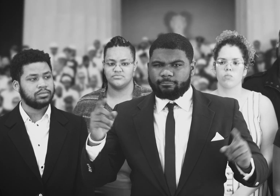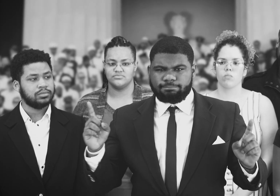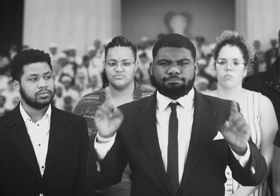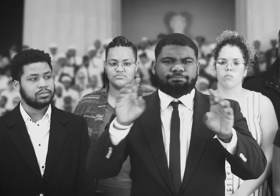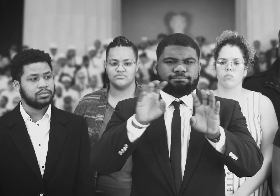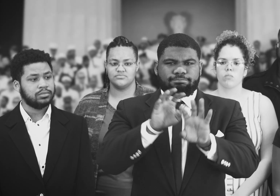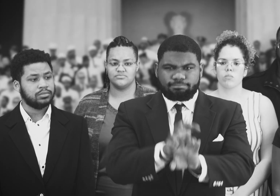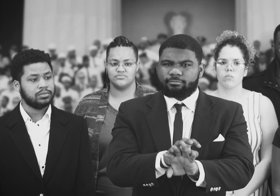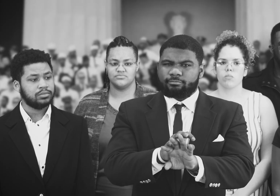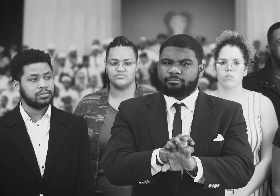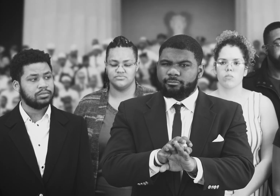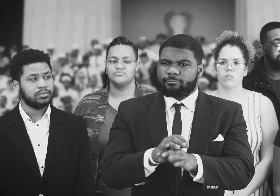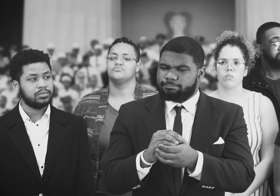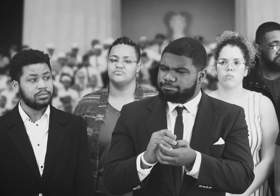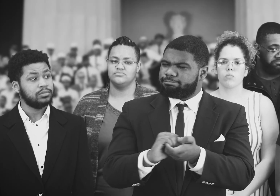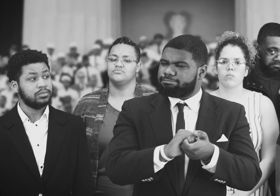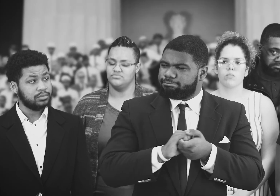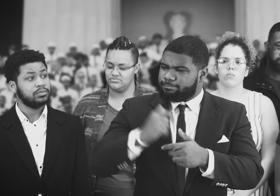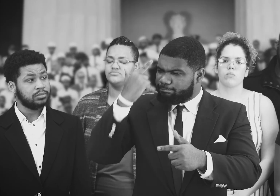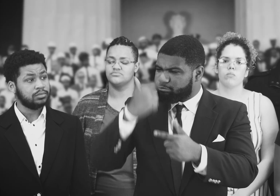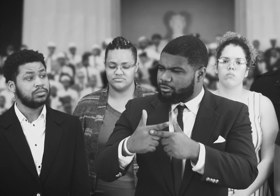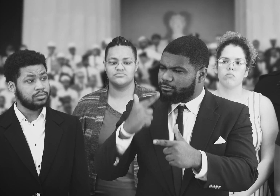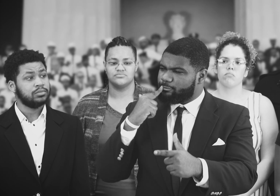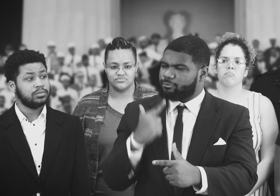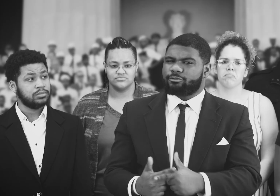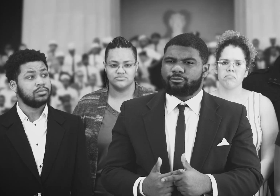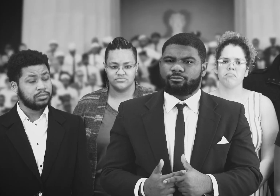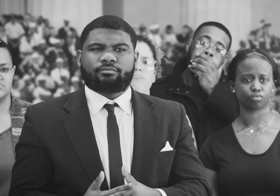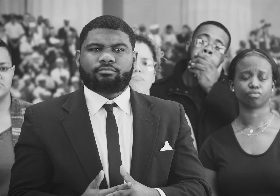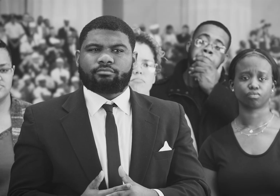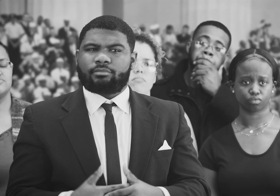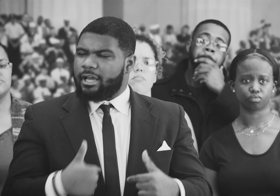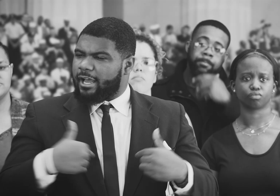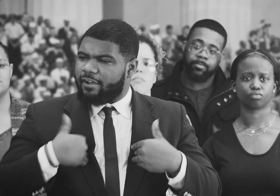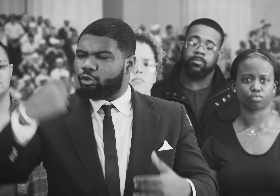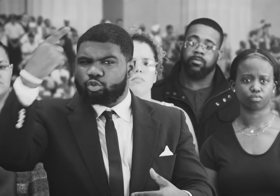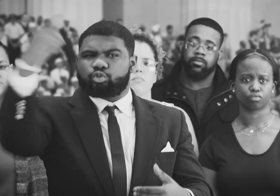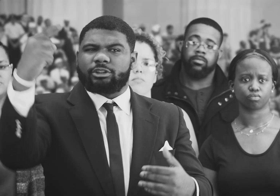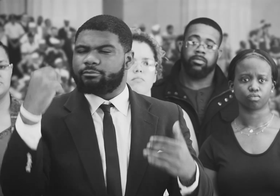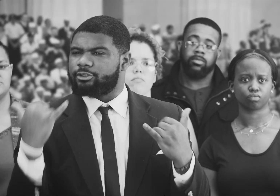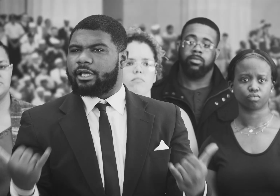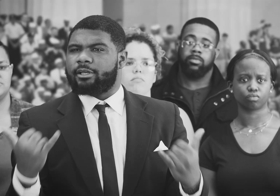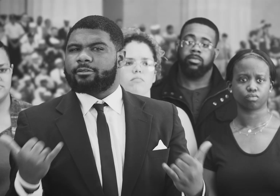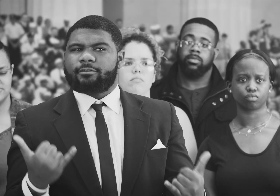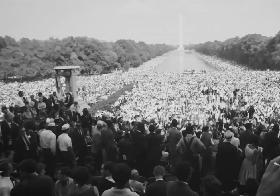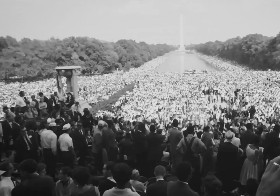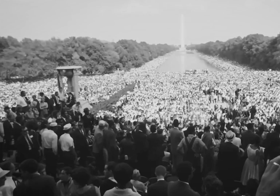black boys and black girls will be able to join hands with little white boys and white girls as sisters and brothers. I have a dream today.